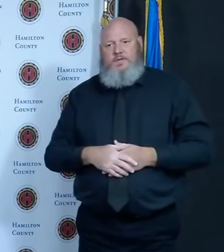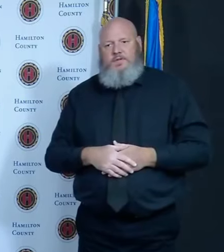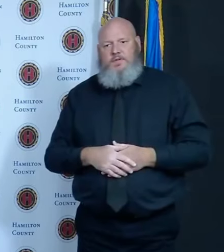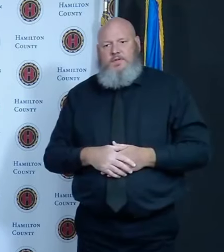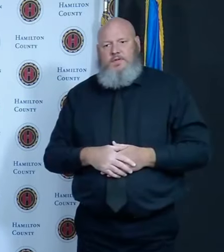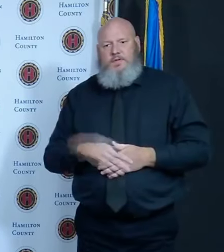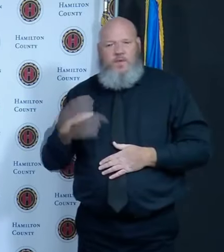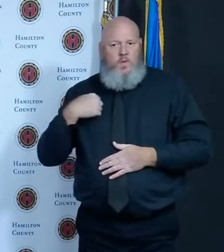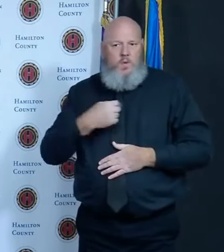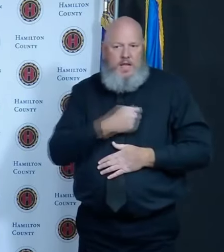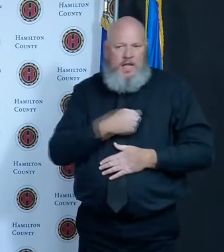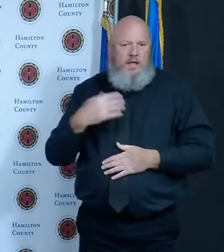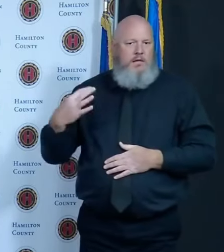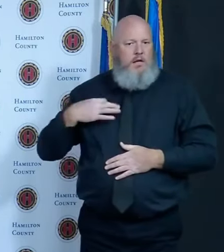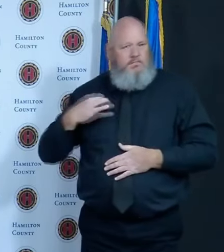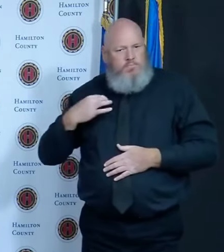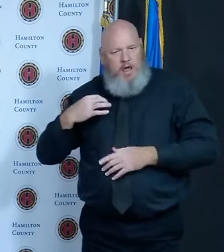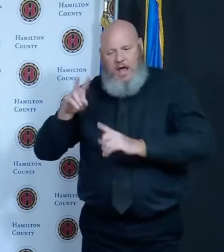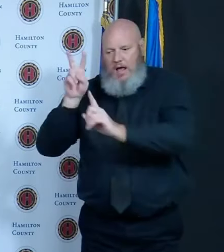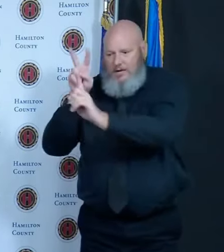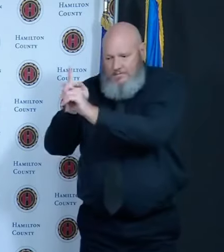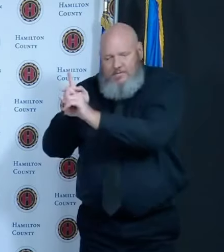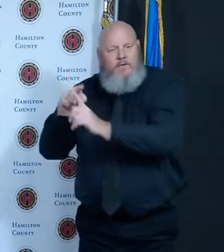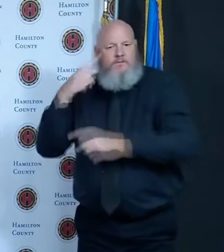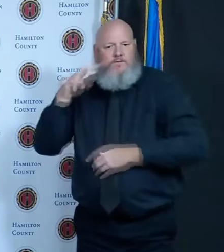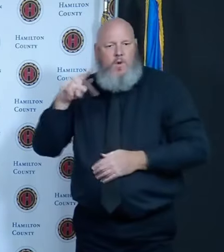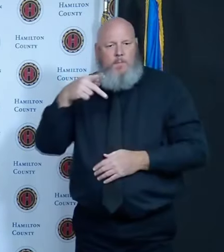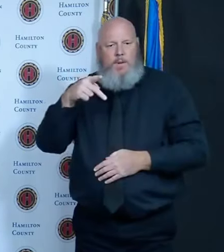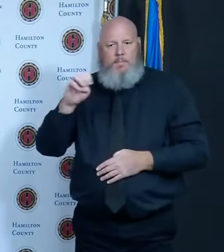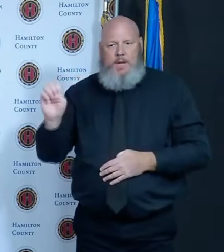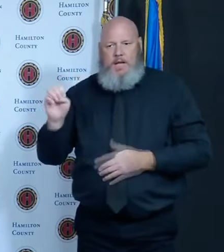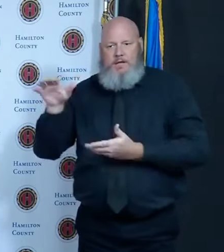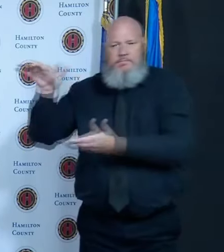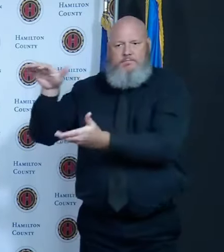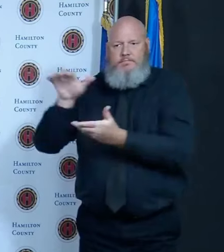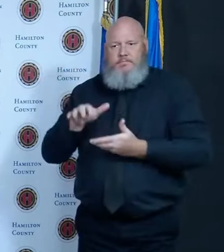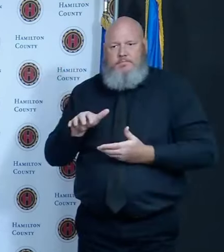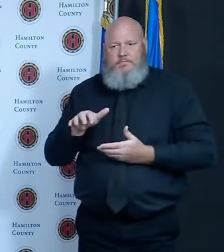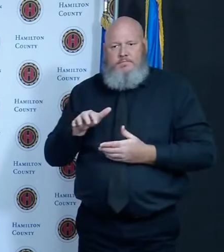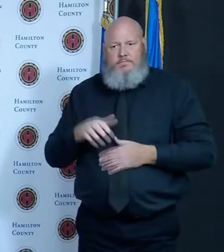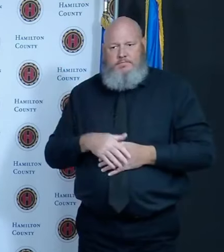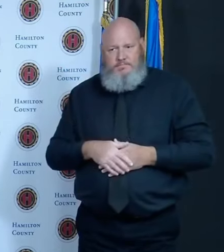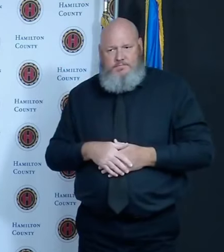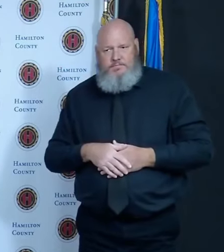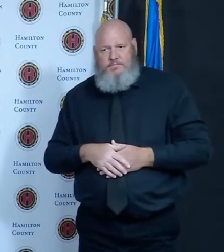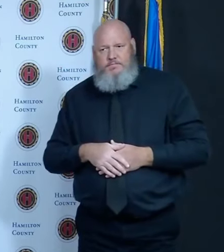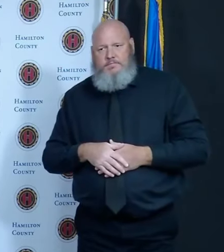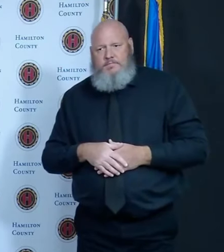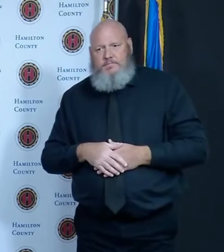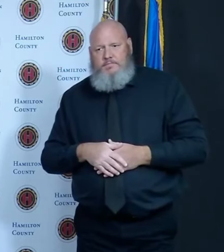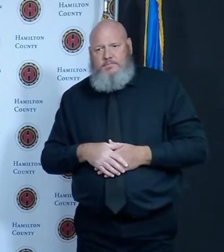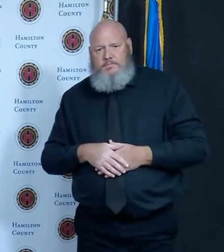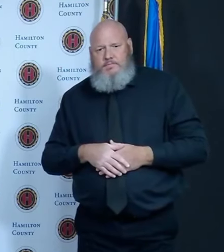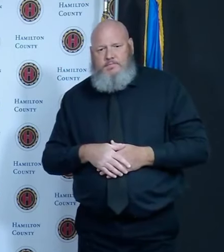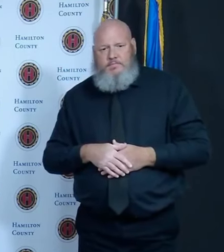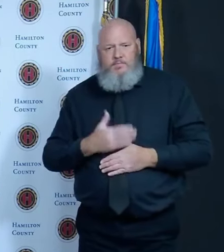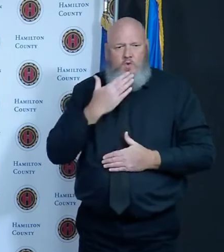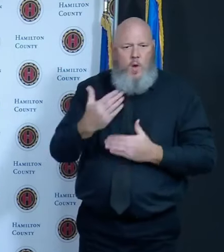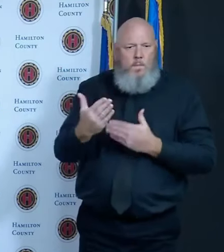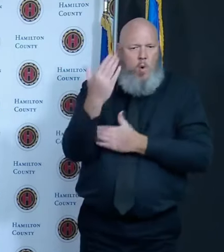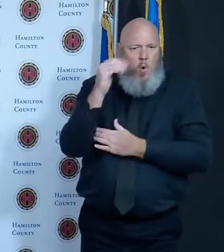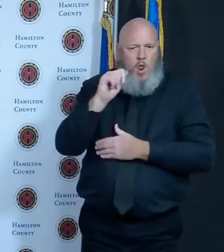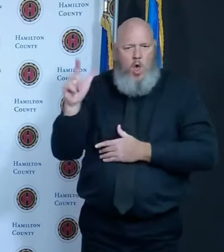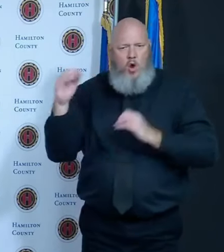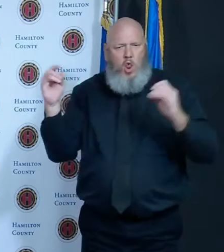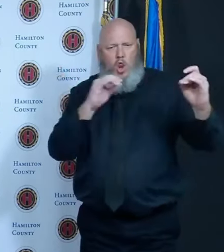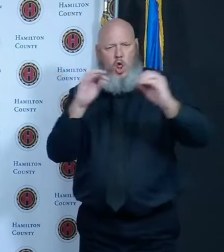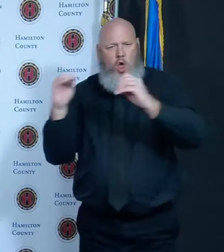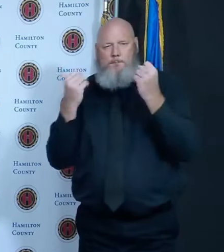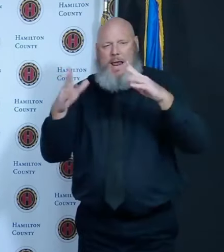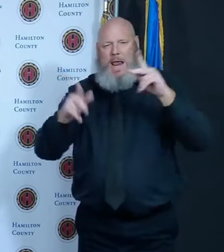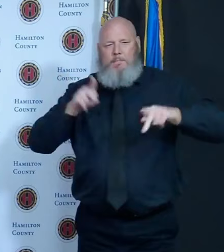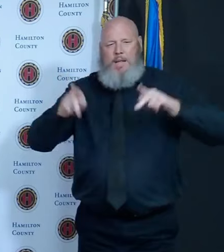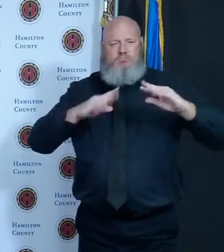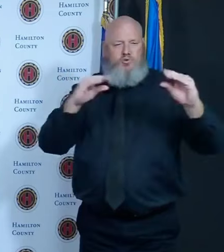good morning Eric and good morning all as Eric has said we are firm that's been in operations